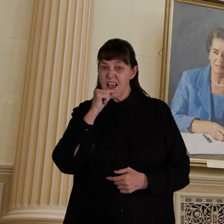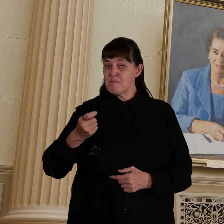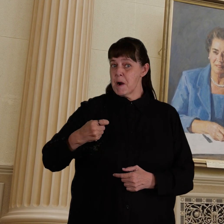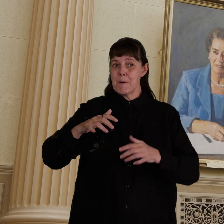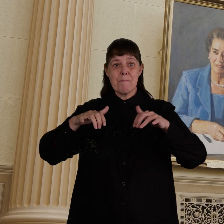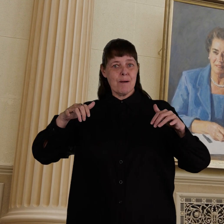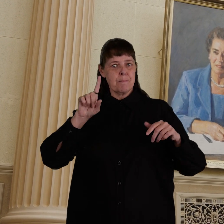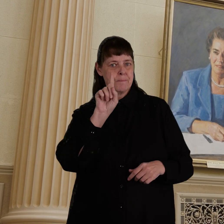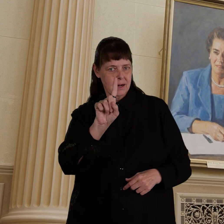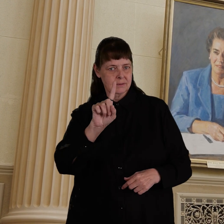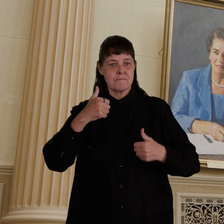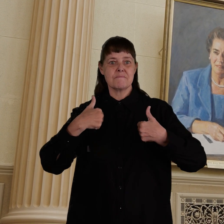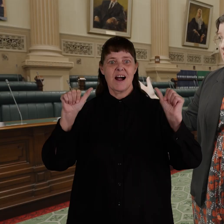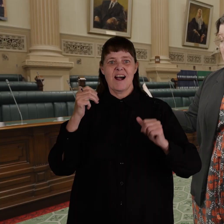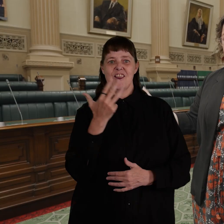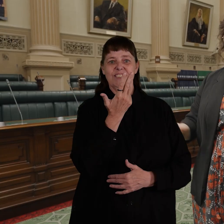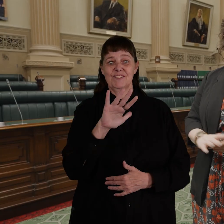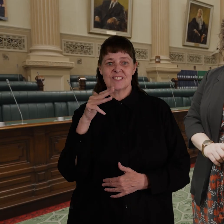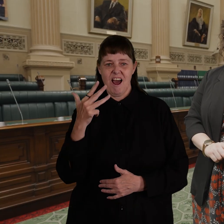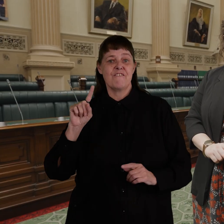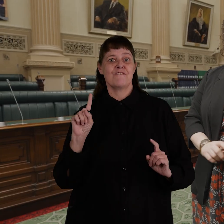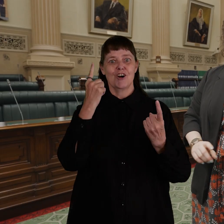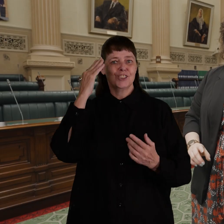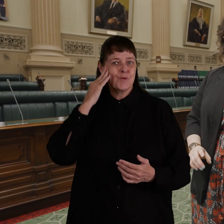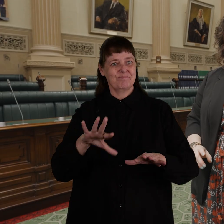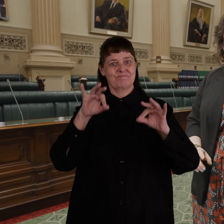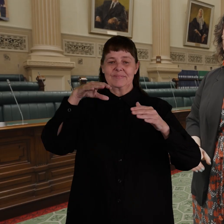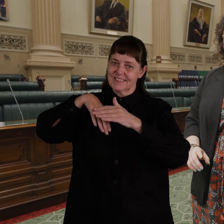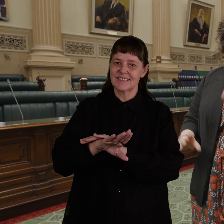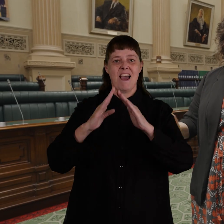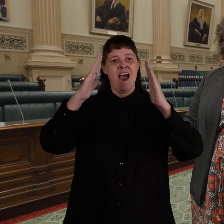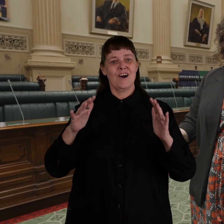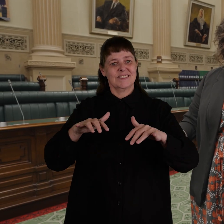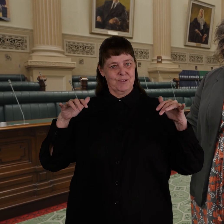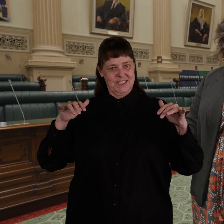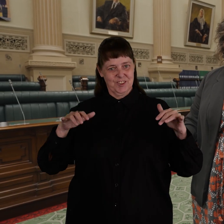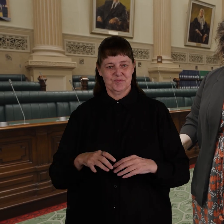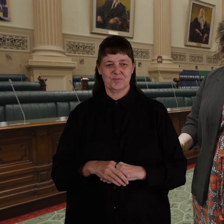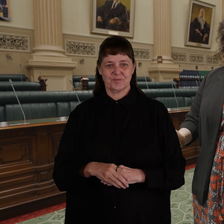1959 to get our first woman in the house. The first woman in a parliament in Australia